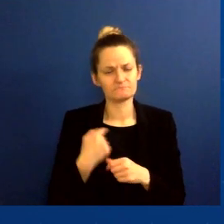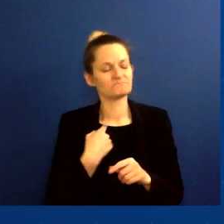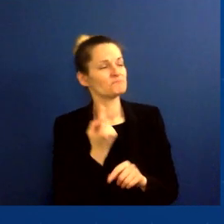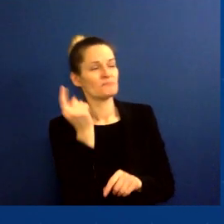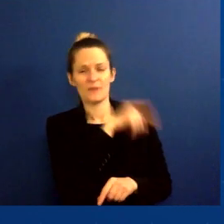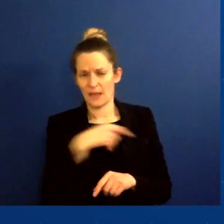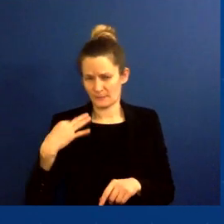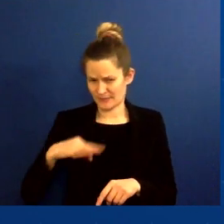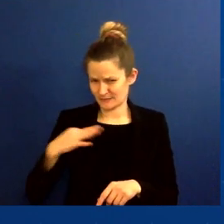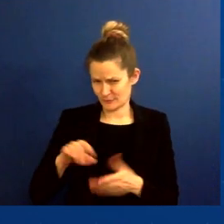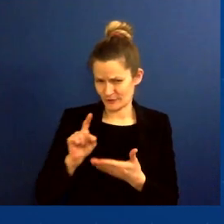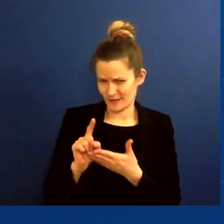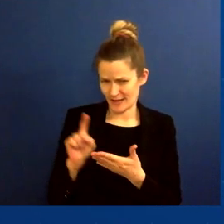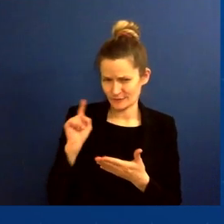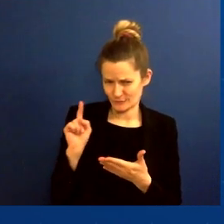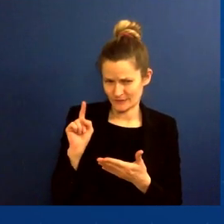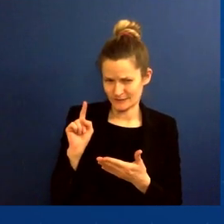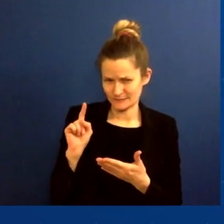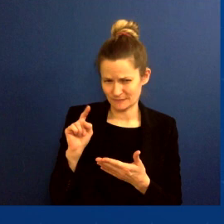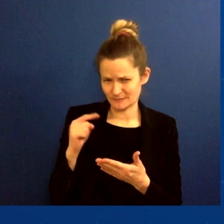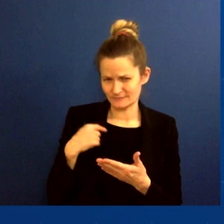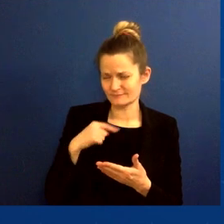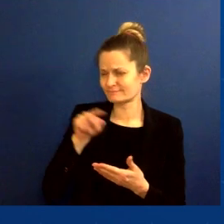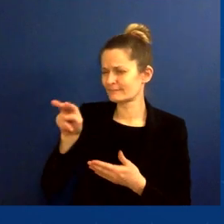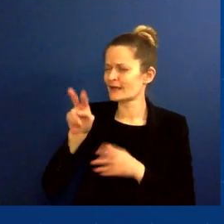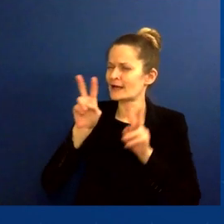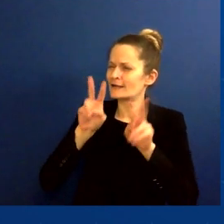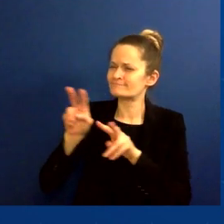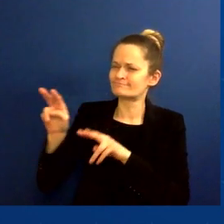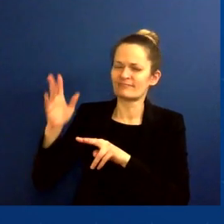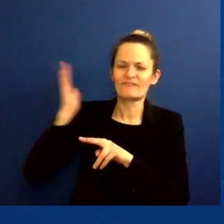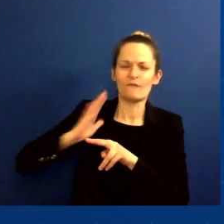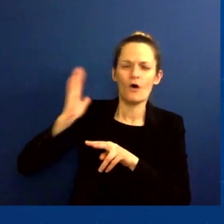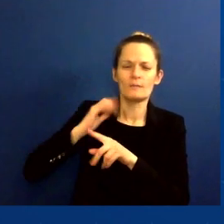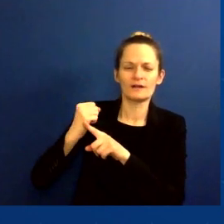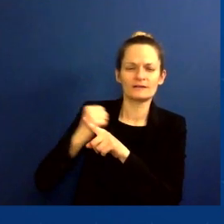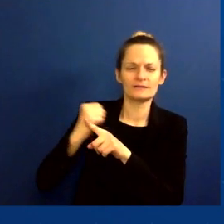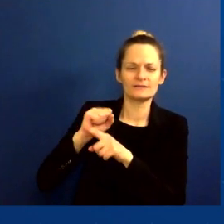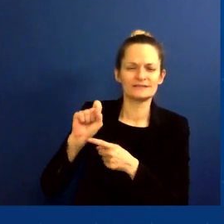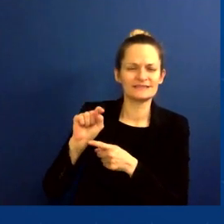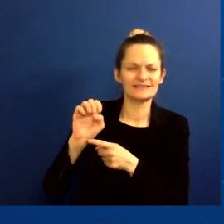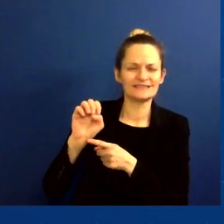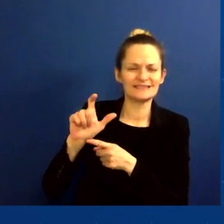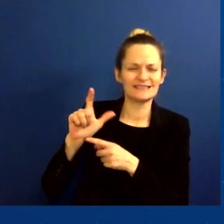that's now a cutting-edge manufacturing research and development hub. Right before I left on that trip,